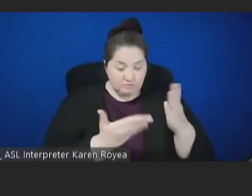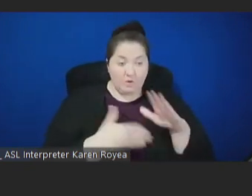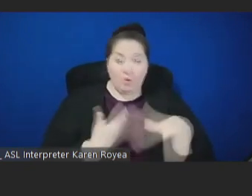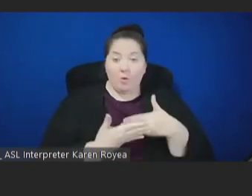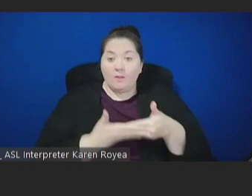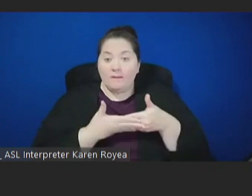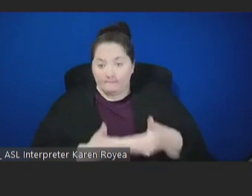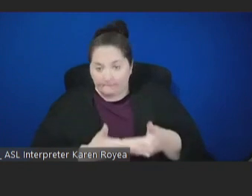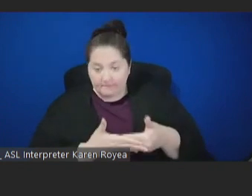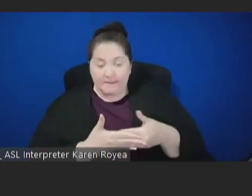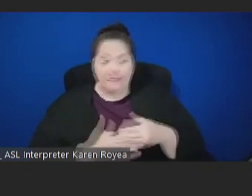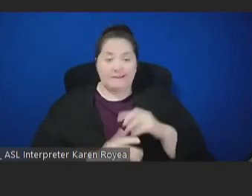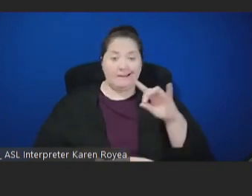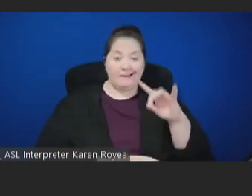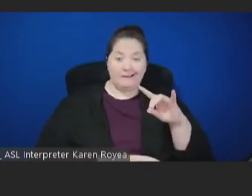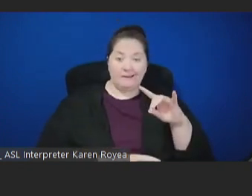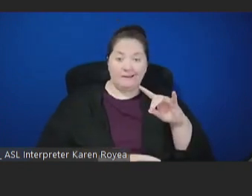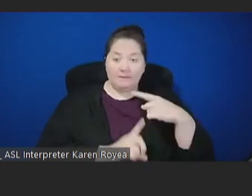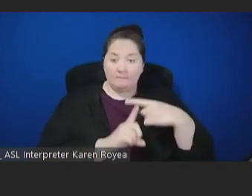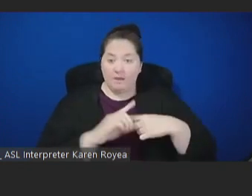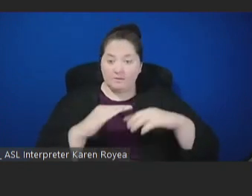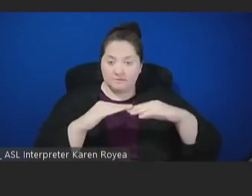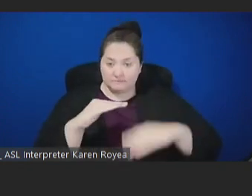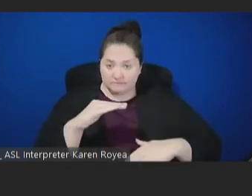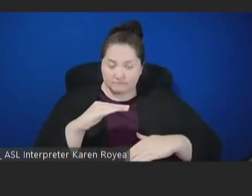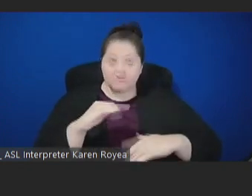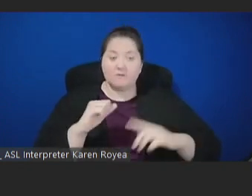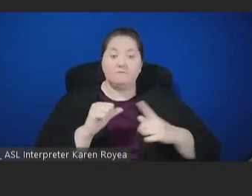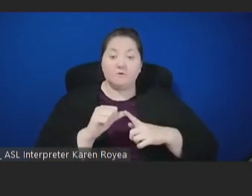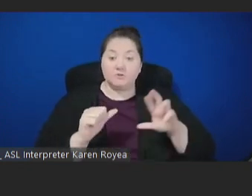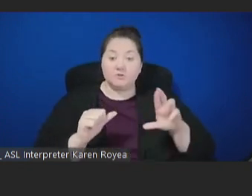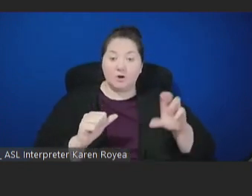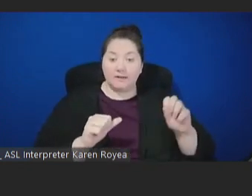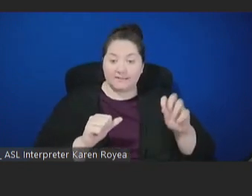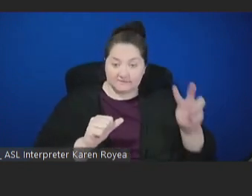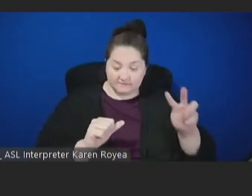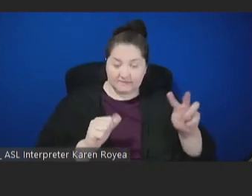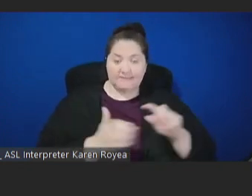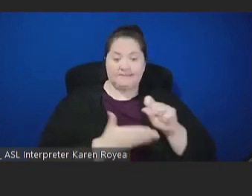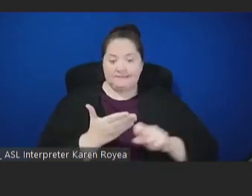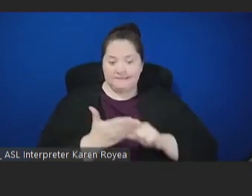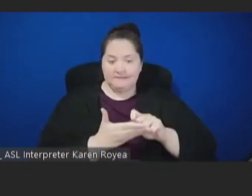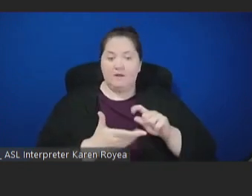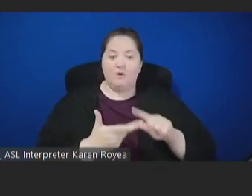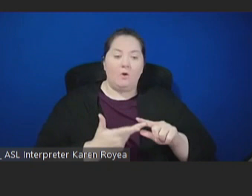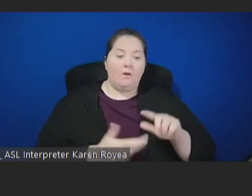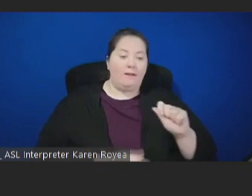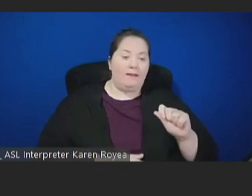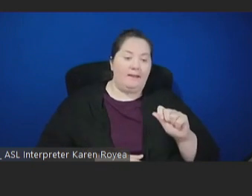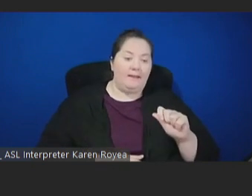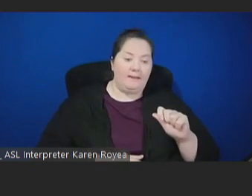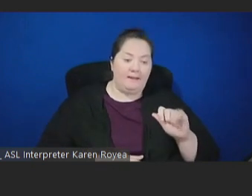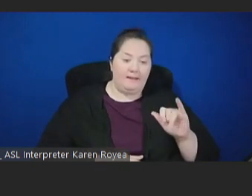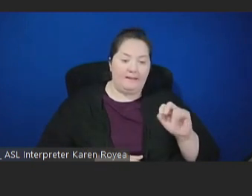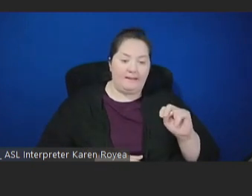eight months of age in their first RSV season, and all AIAN children aged 8 to 19 months in